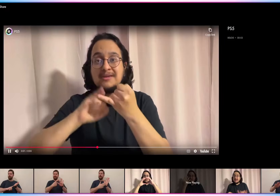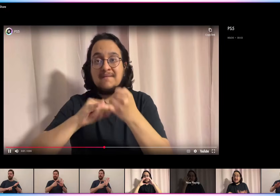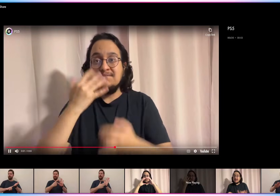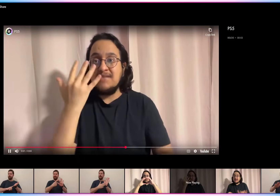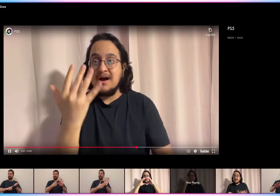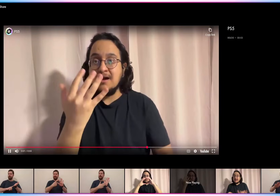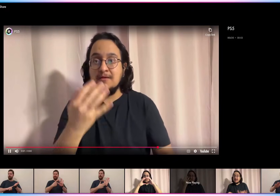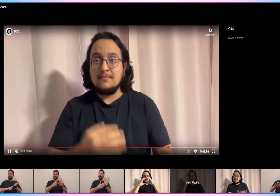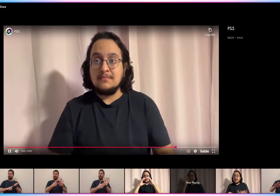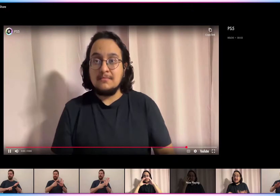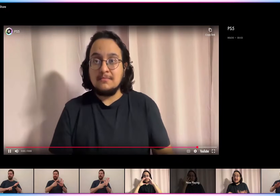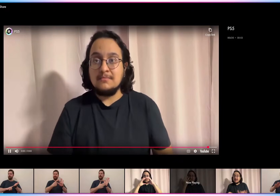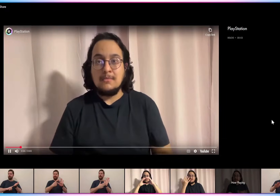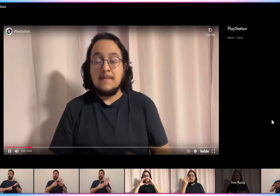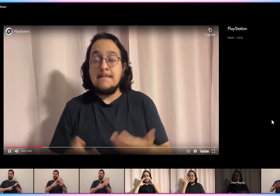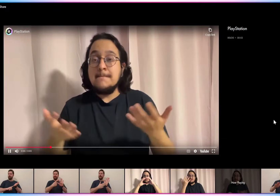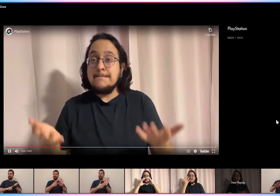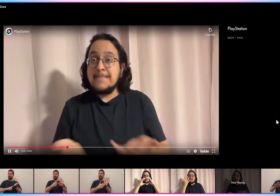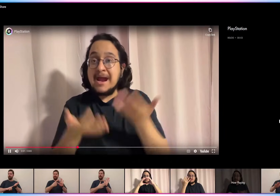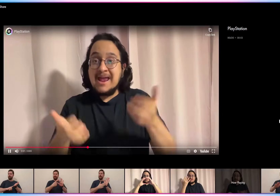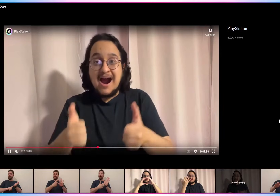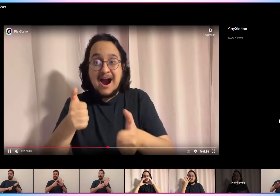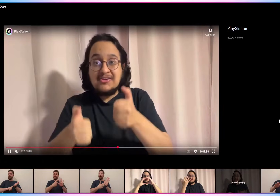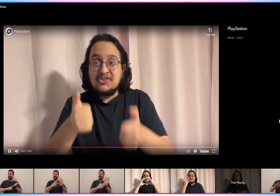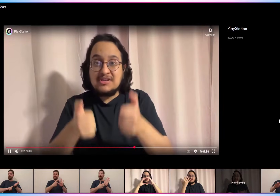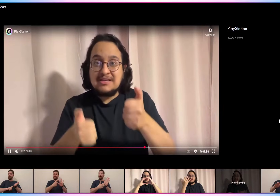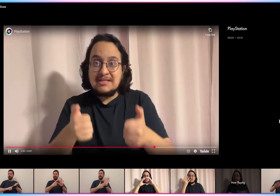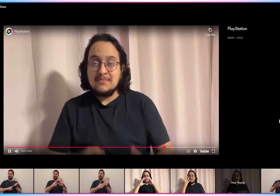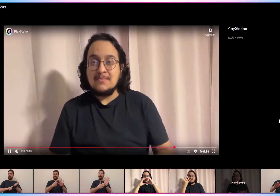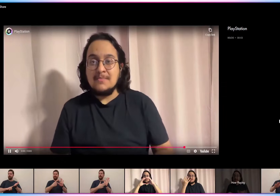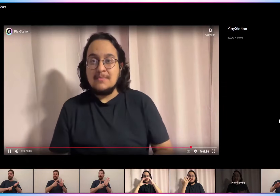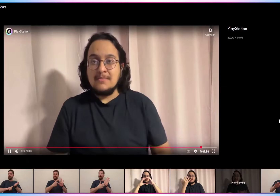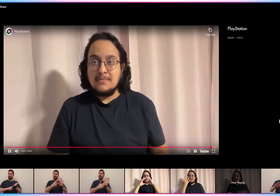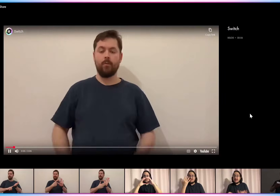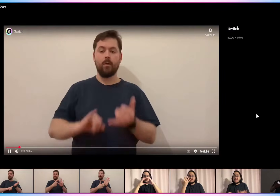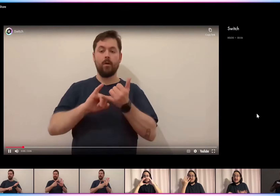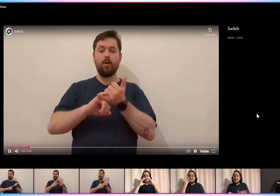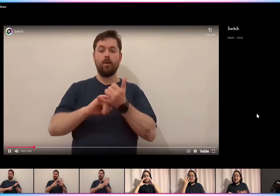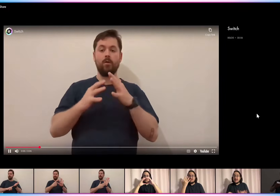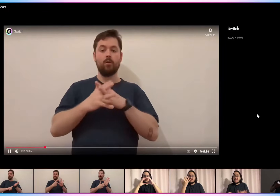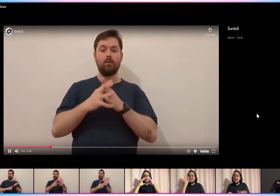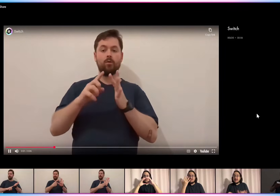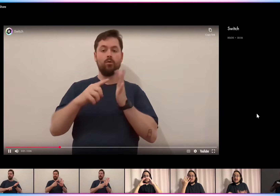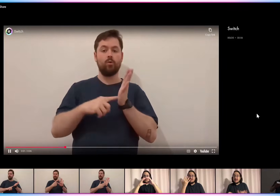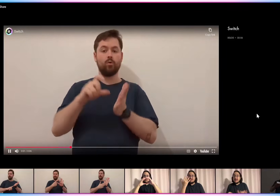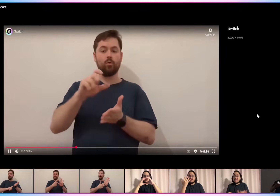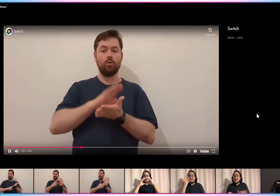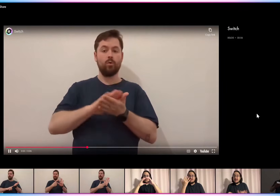basically trying to force assimilation for the benefit of hearing individuals.